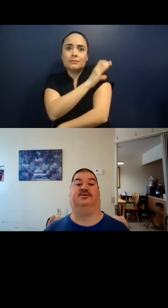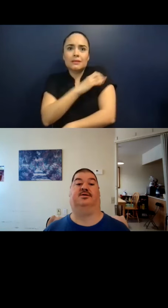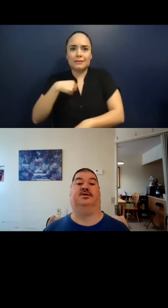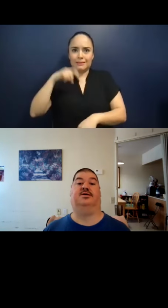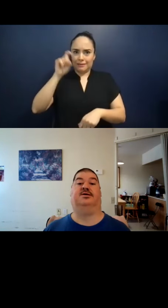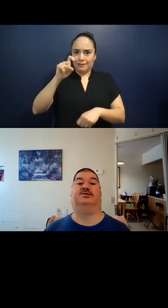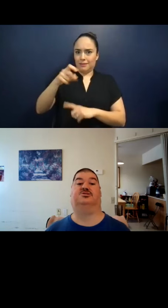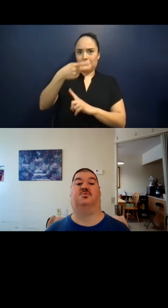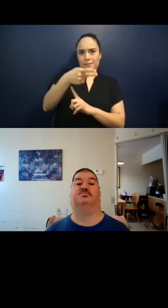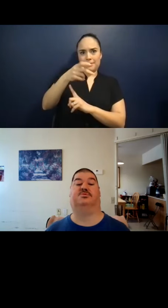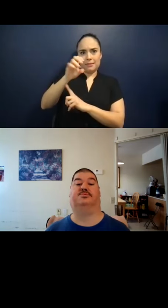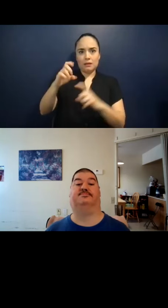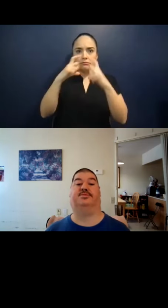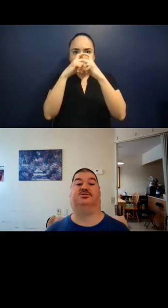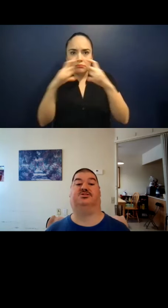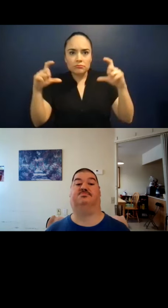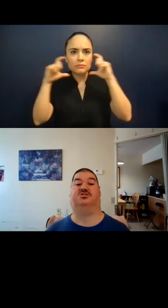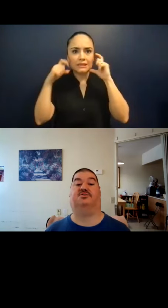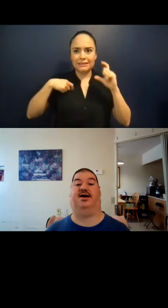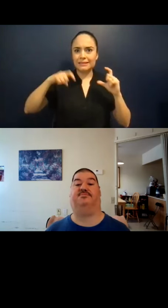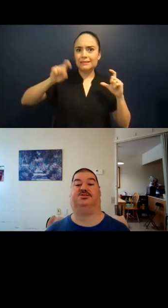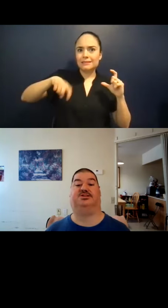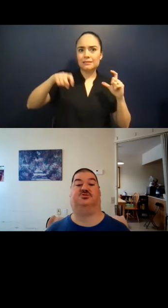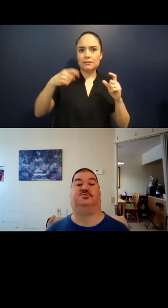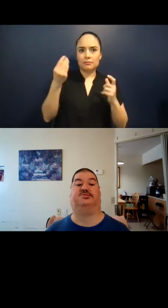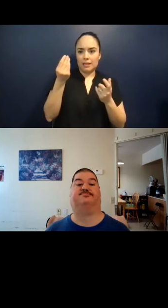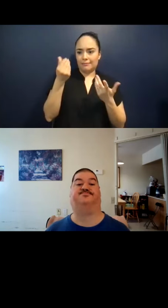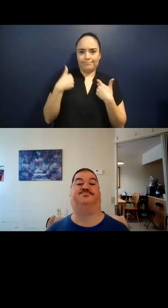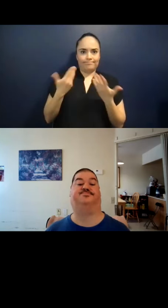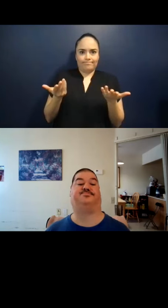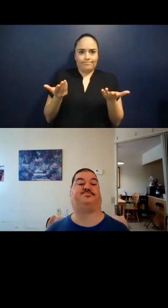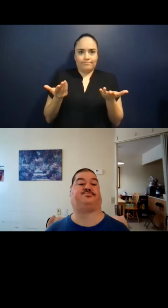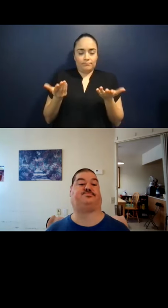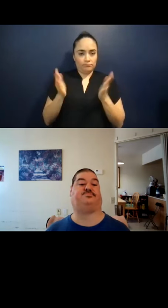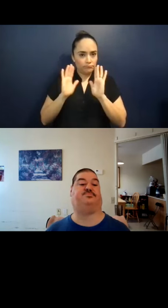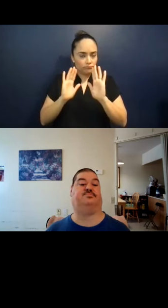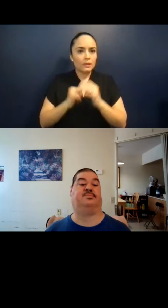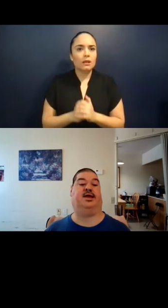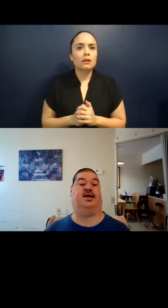And the need for more PPE throughout the whole rollout as you need to wear PPE